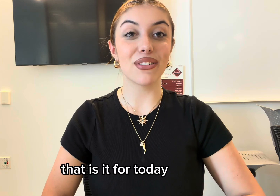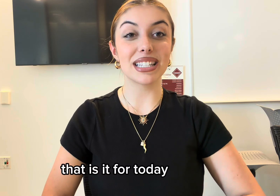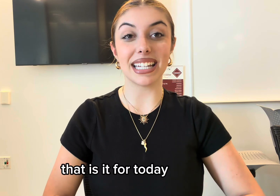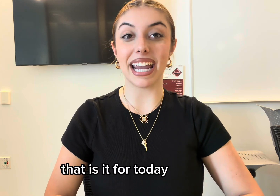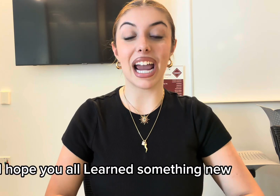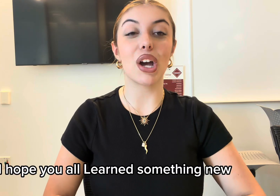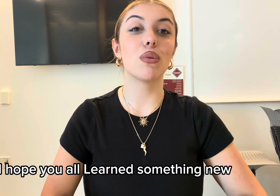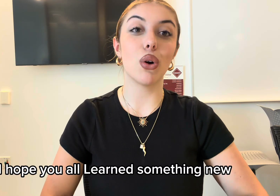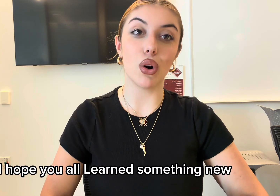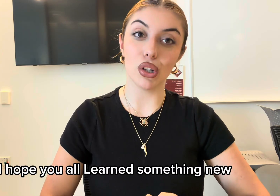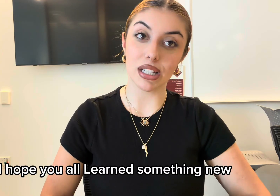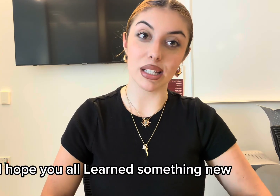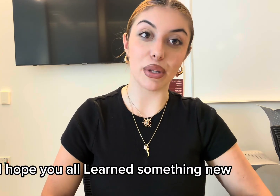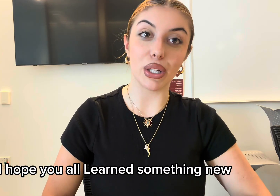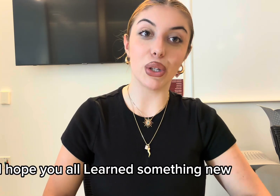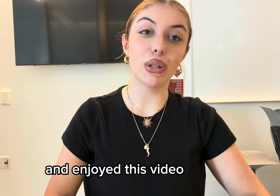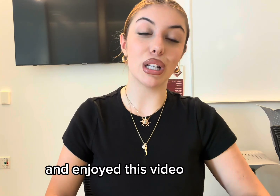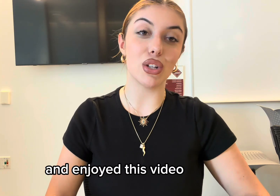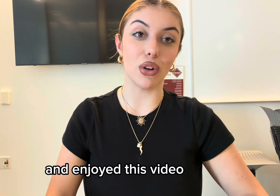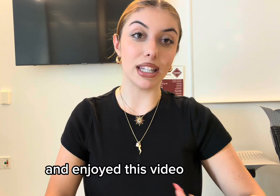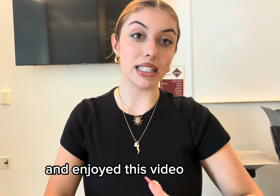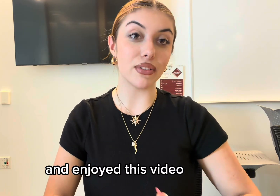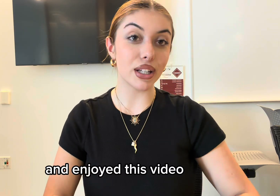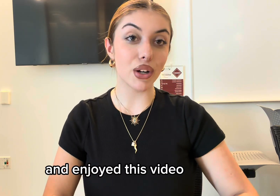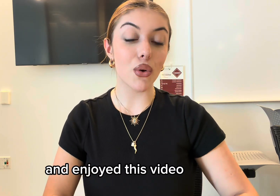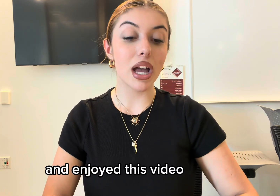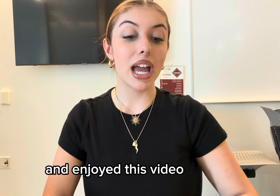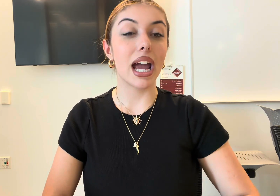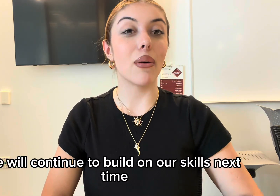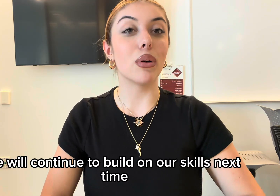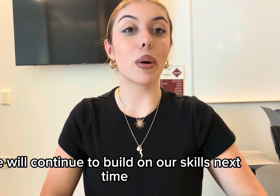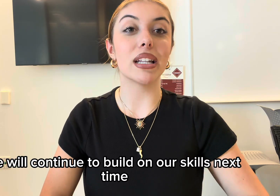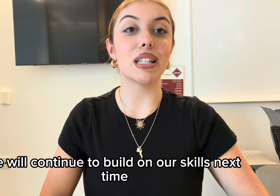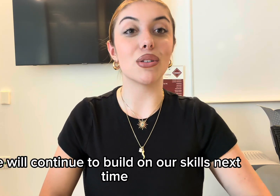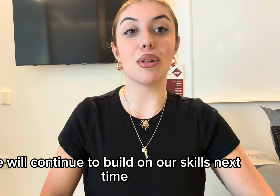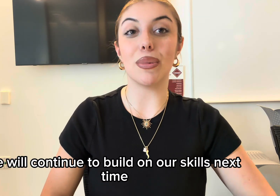for today. I hope you all learned something new and enjoyed this video. We will continue to build